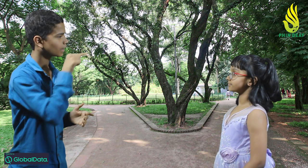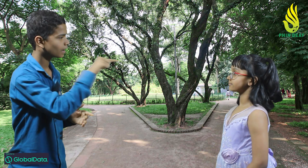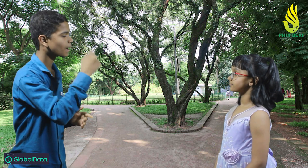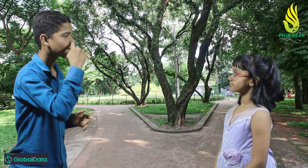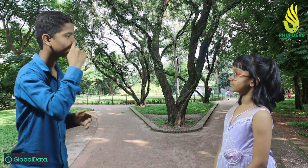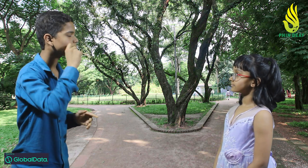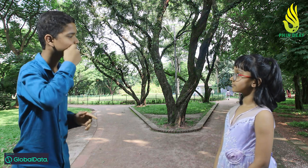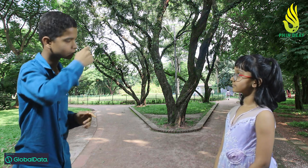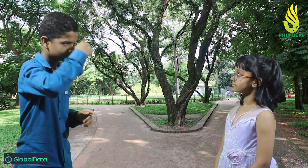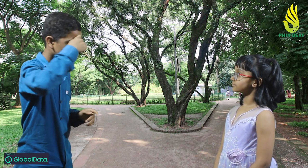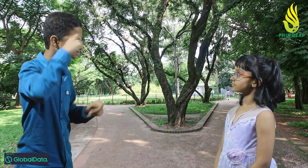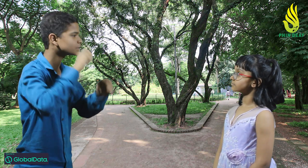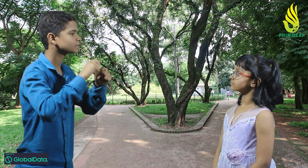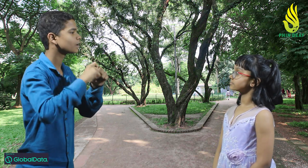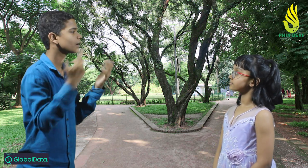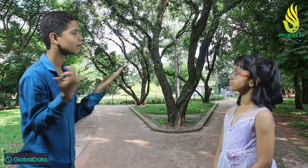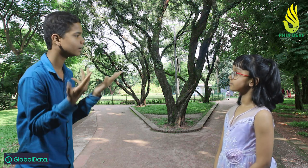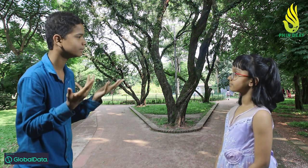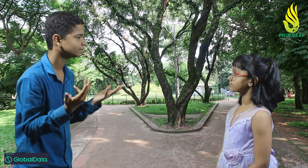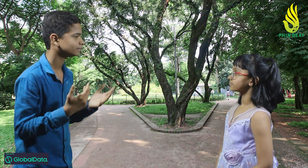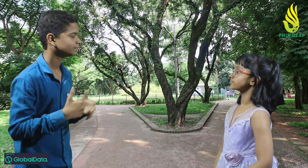What do your Parents do?